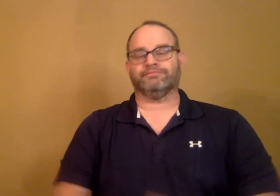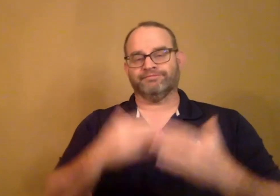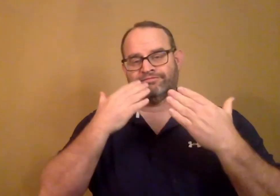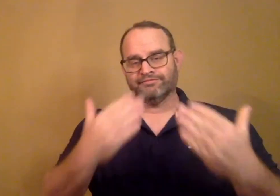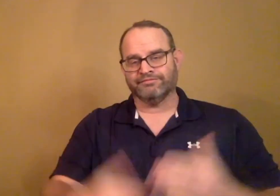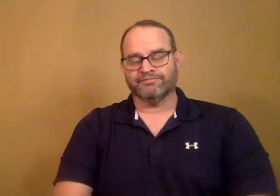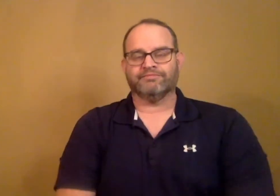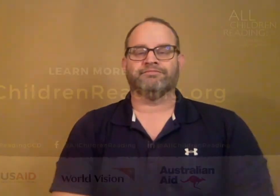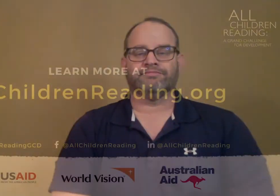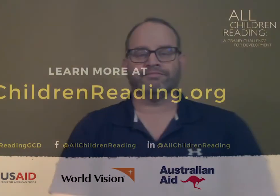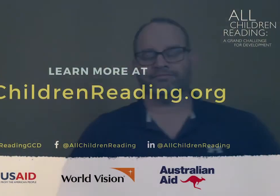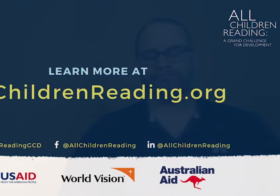Thank you.